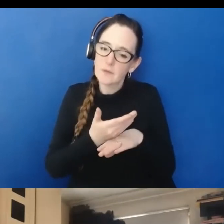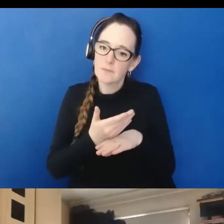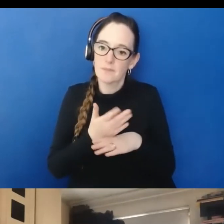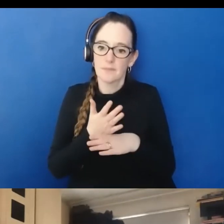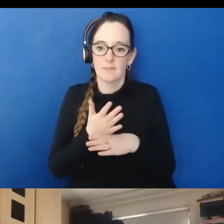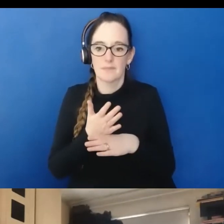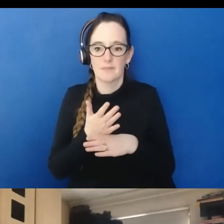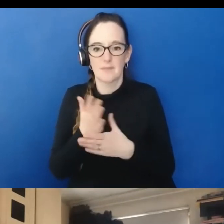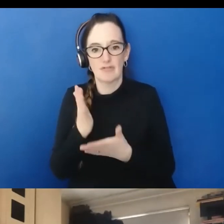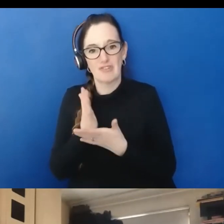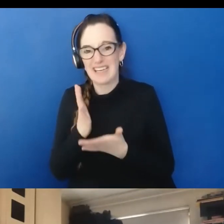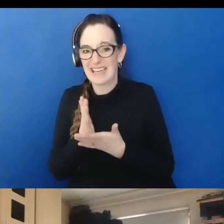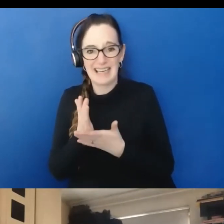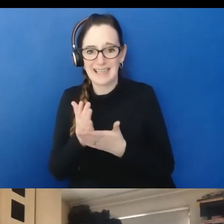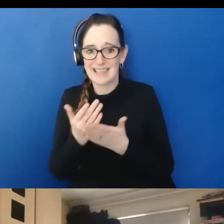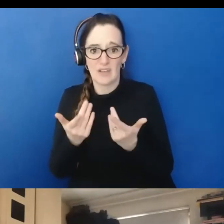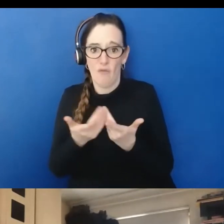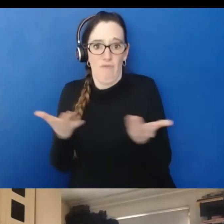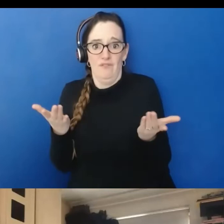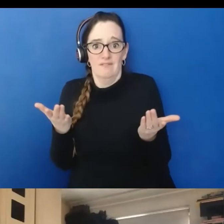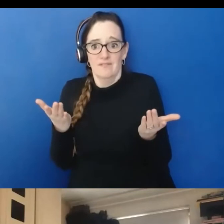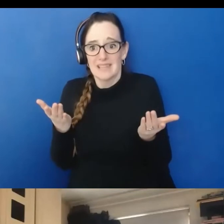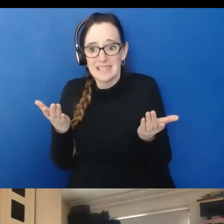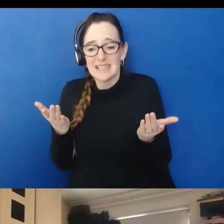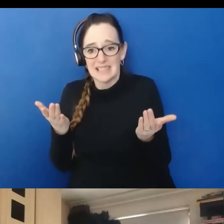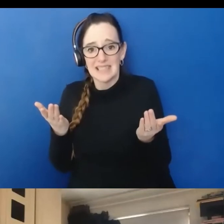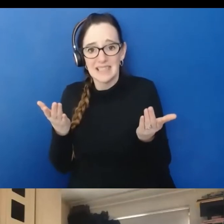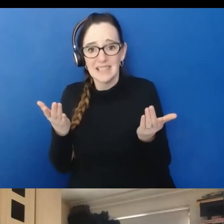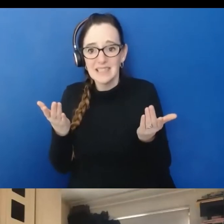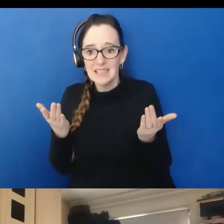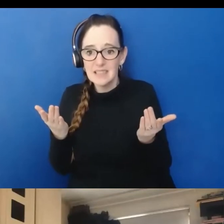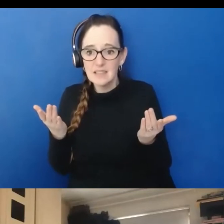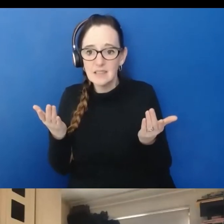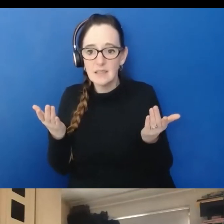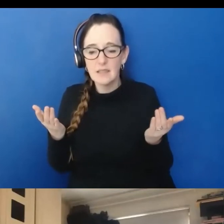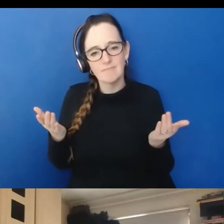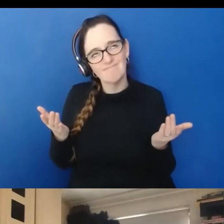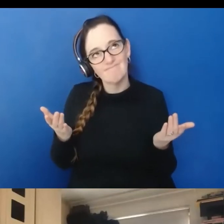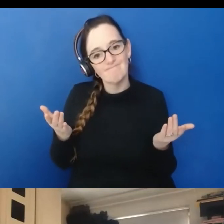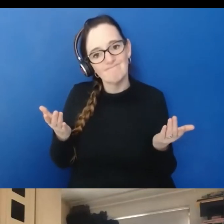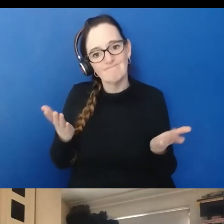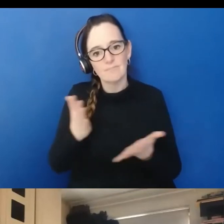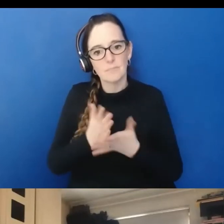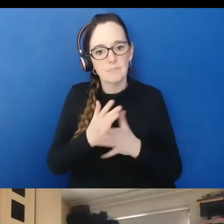it says to the tin. But it's very much about having allies and